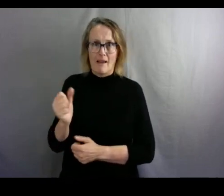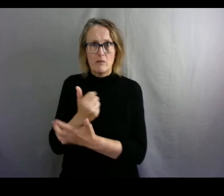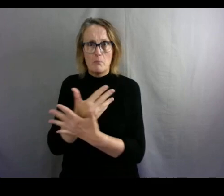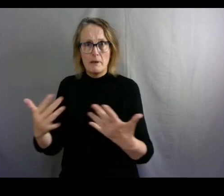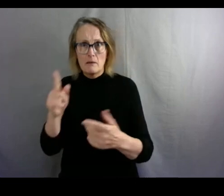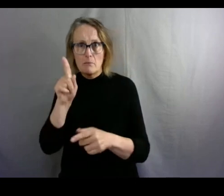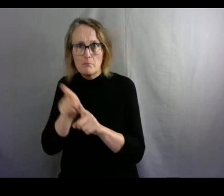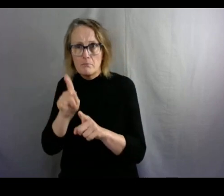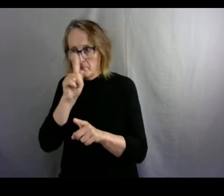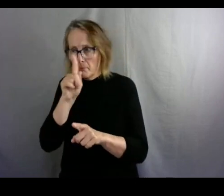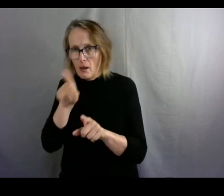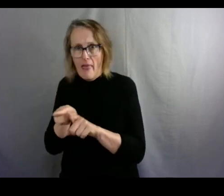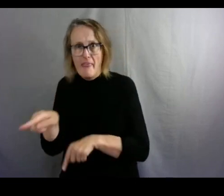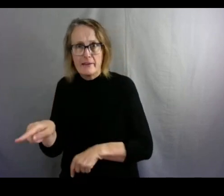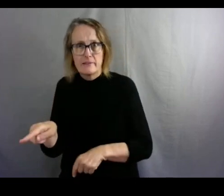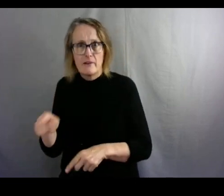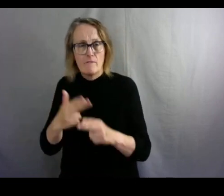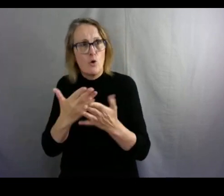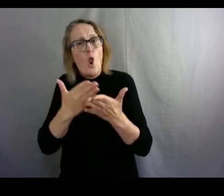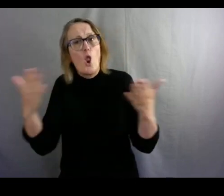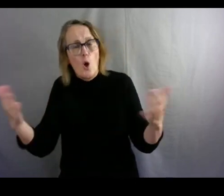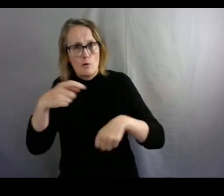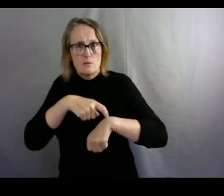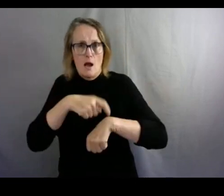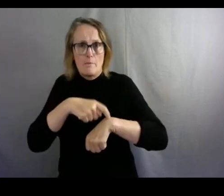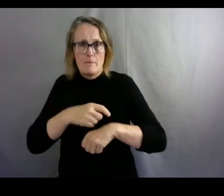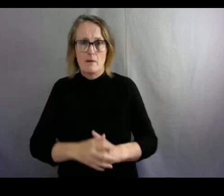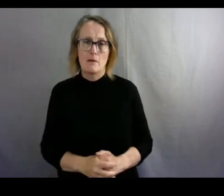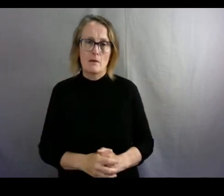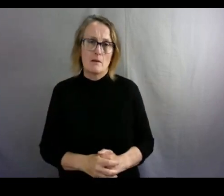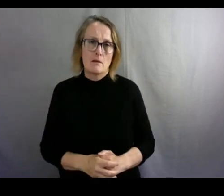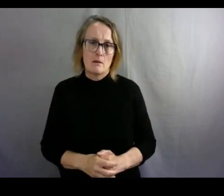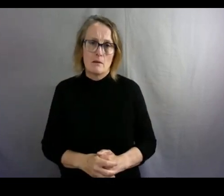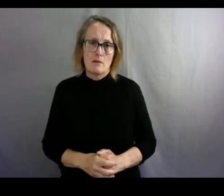And also I have to say that it's true, we are always asked this question in Tahiti,